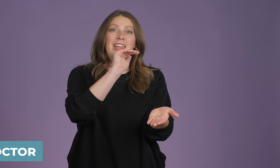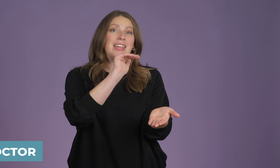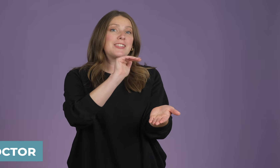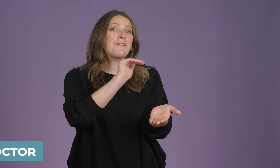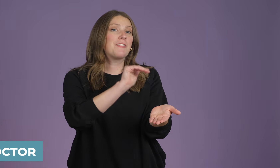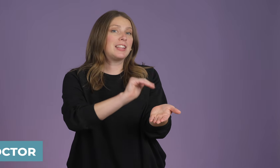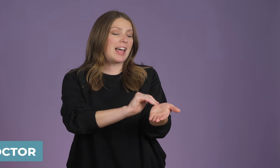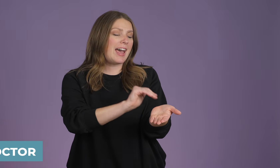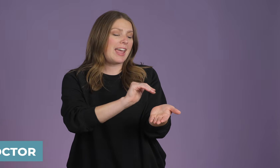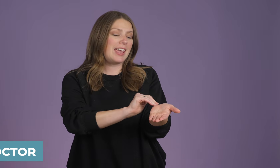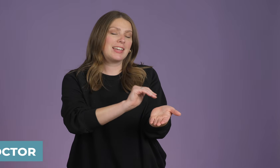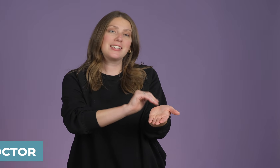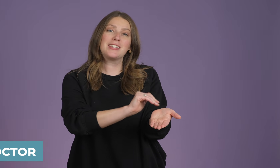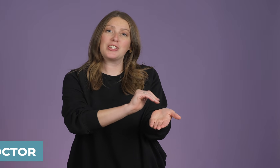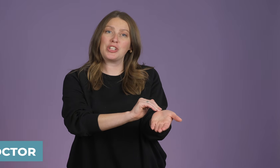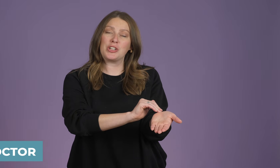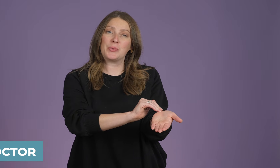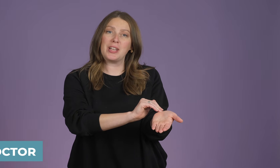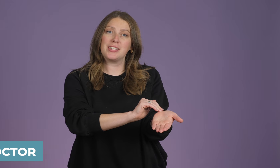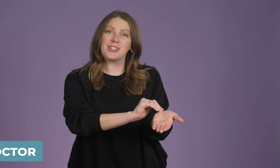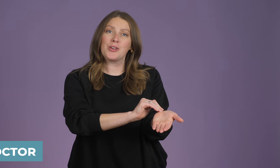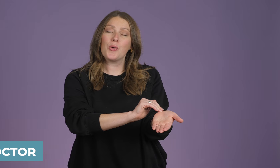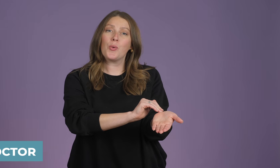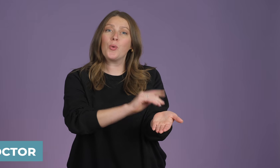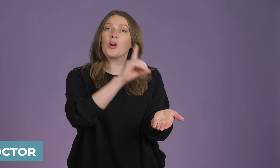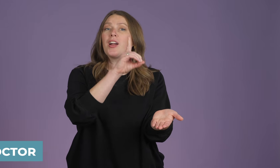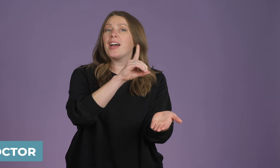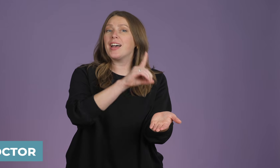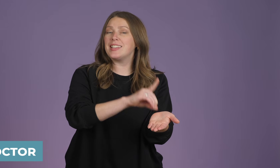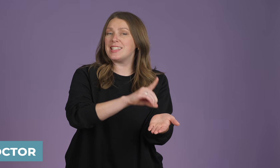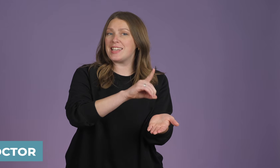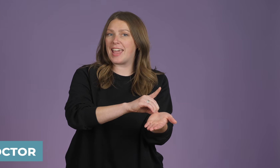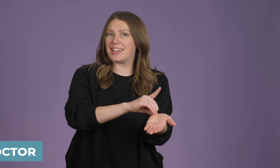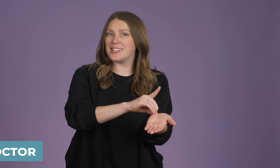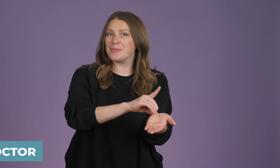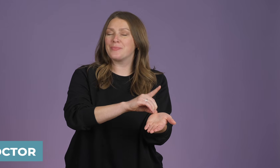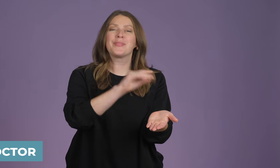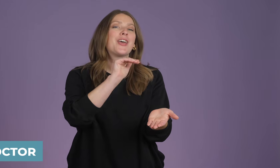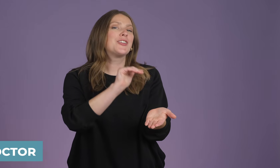It's a flat hand touching your wrist or a D-hand.